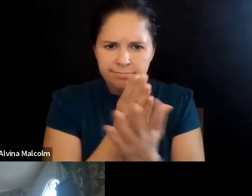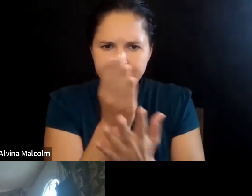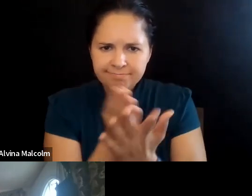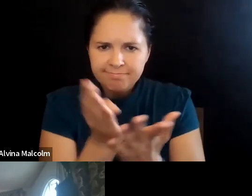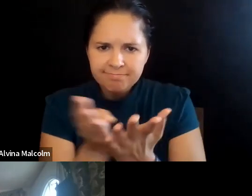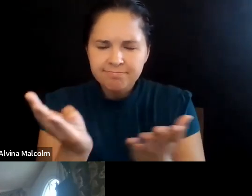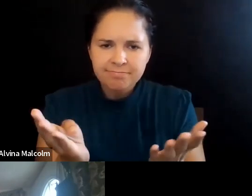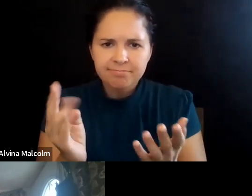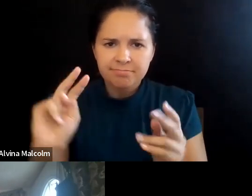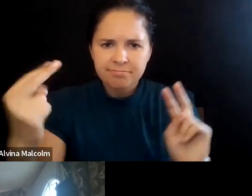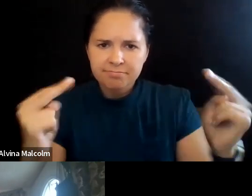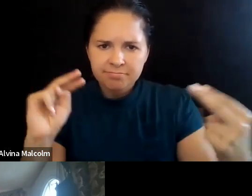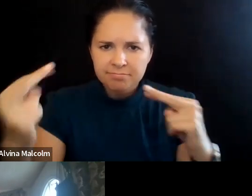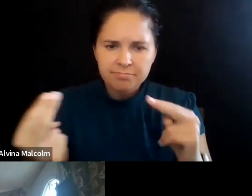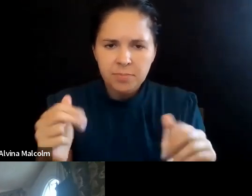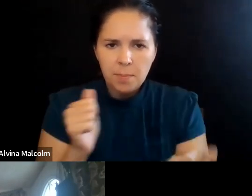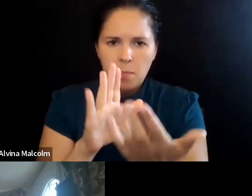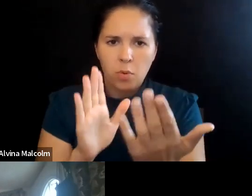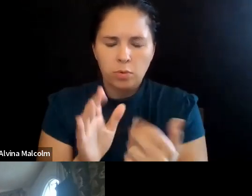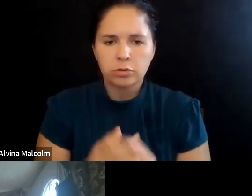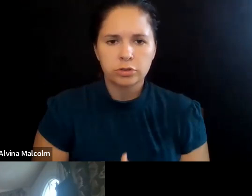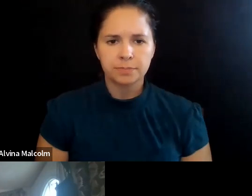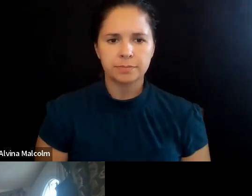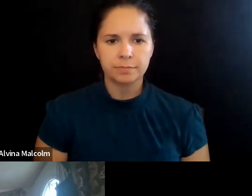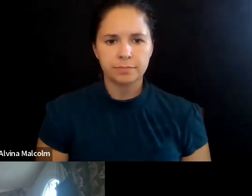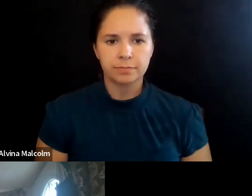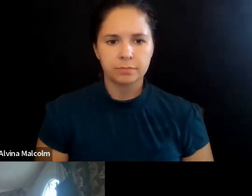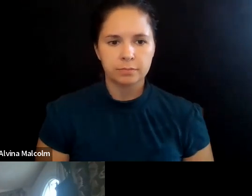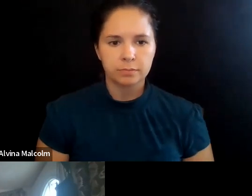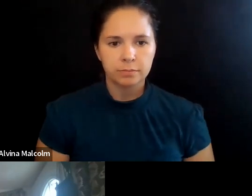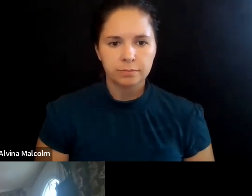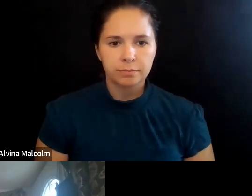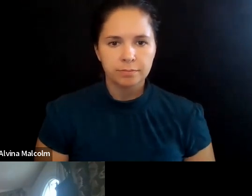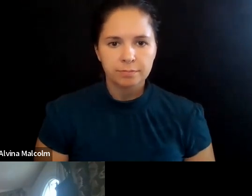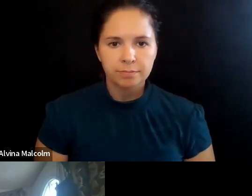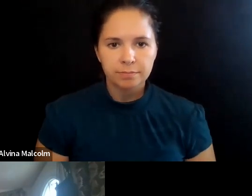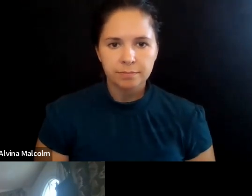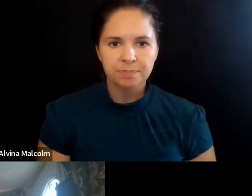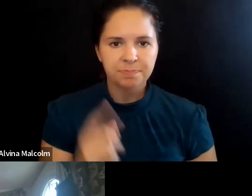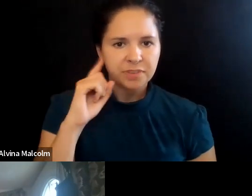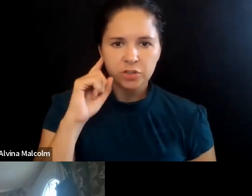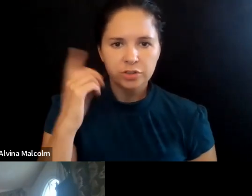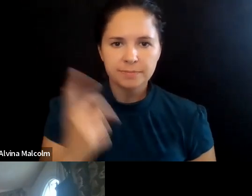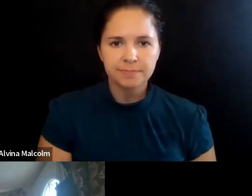activities and it needs to be taken